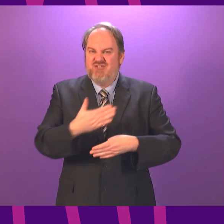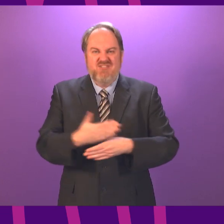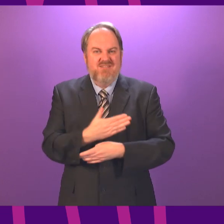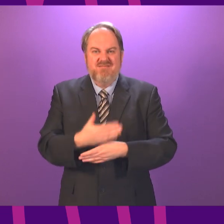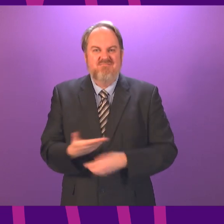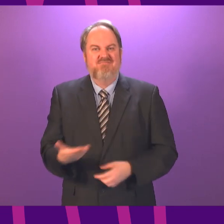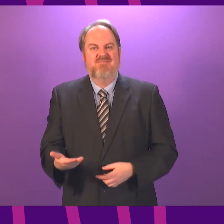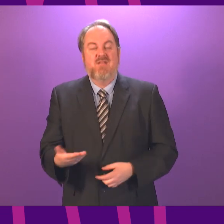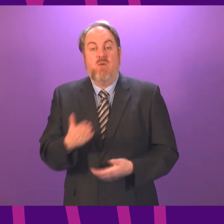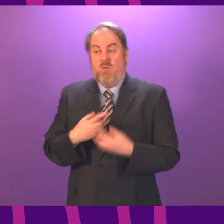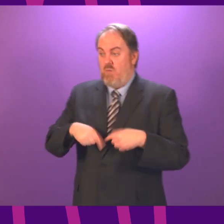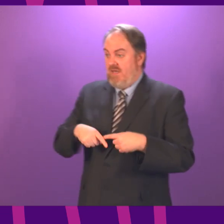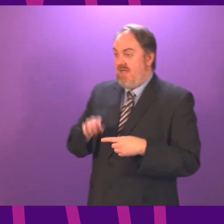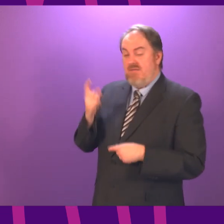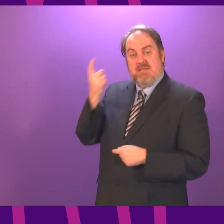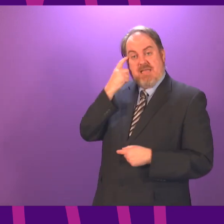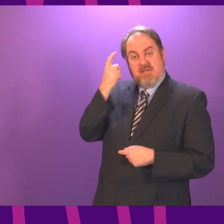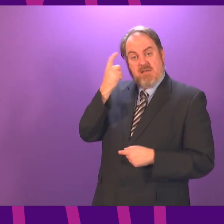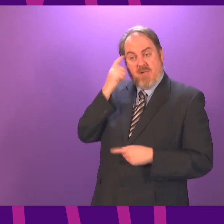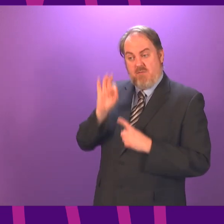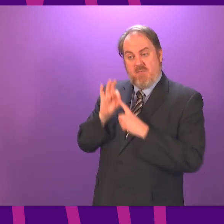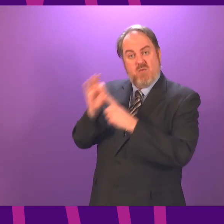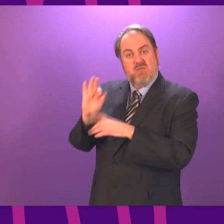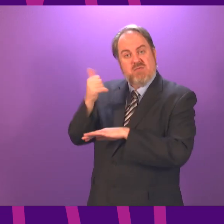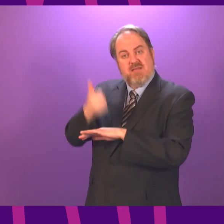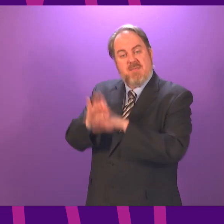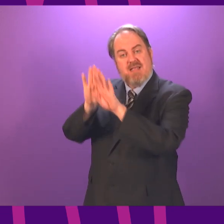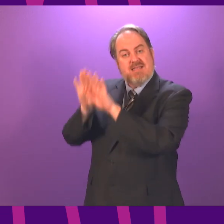have put forward sensible proposals for an urgent national tutoring scheme and for pulling